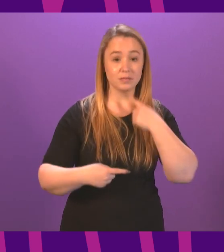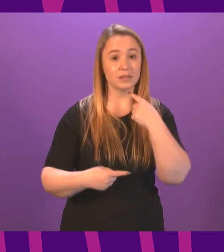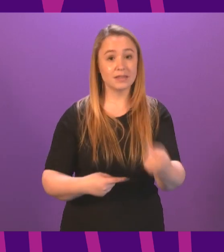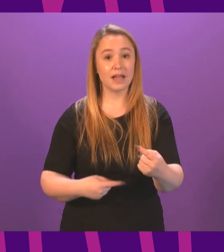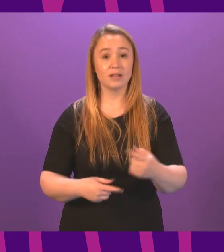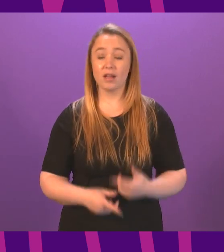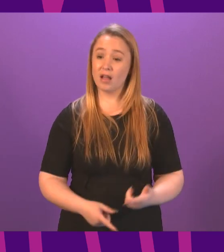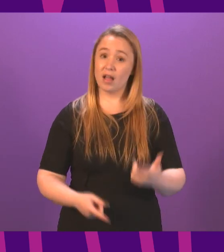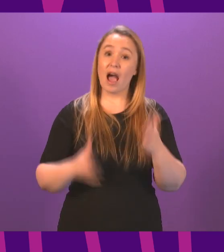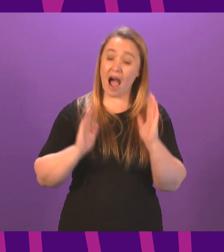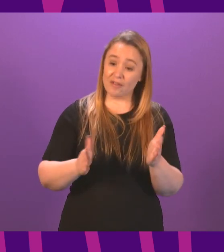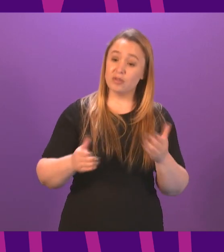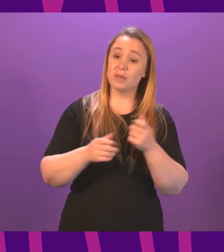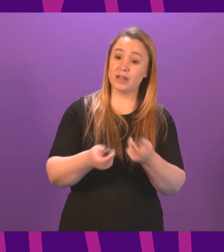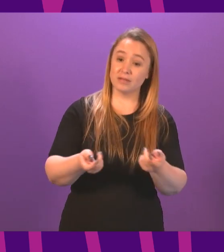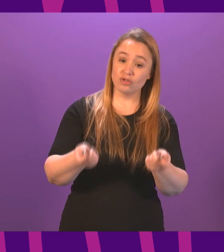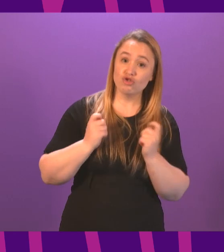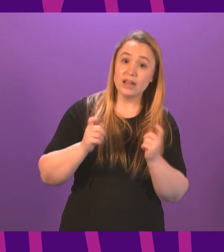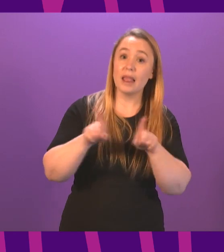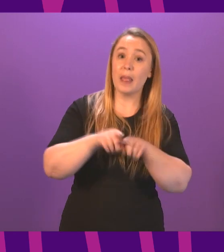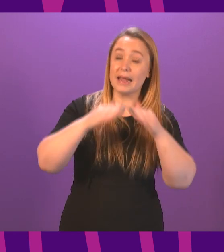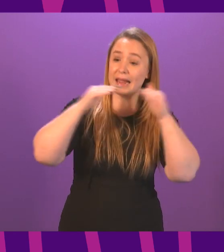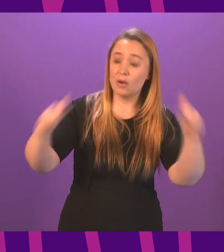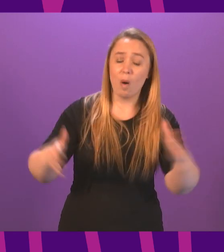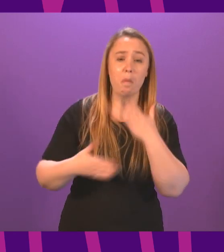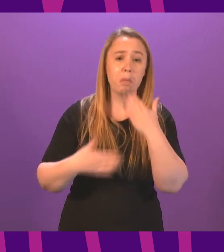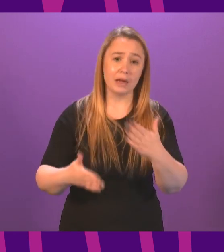promises from the Government put in place at the same time as the announcement.”